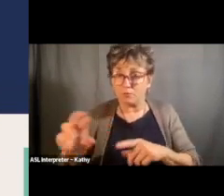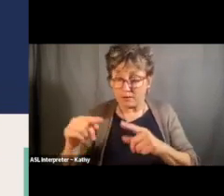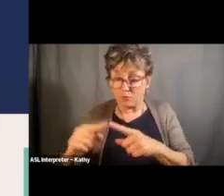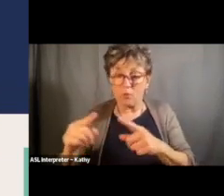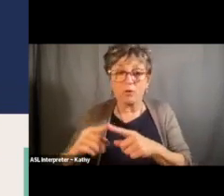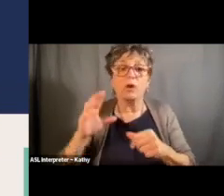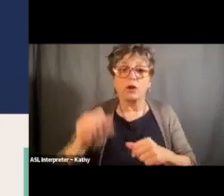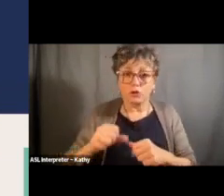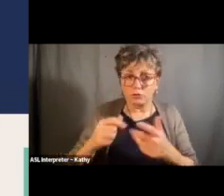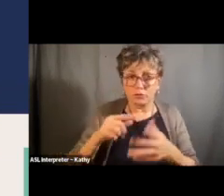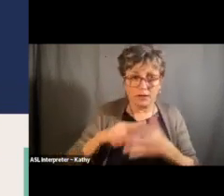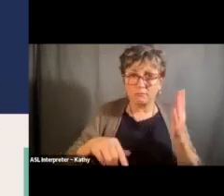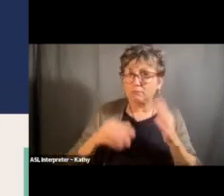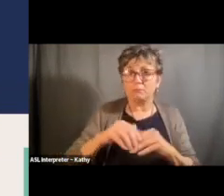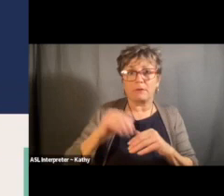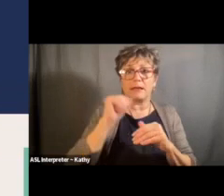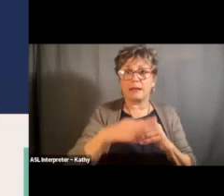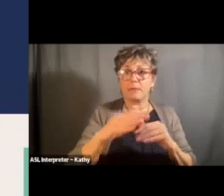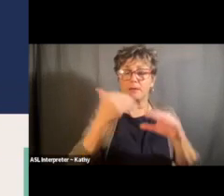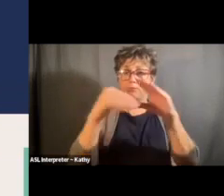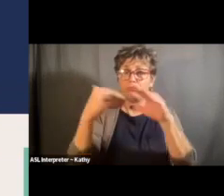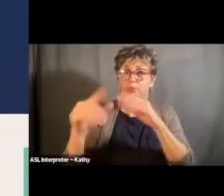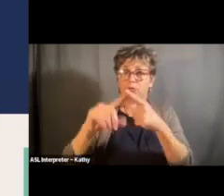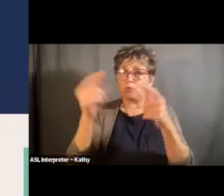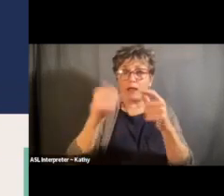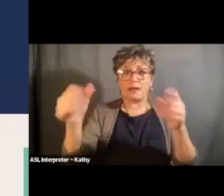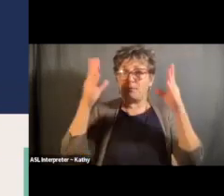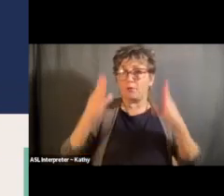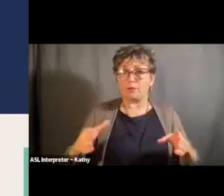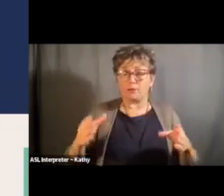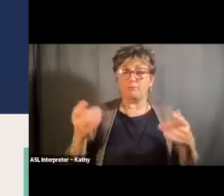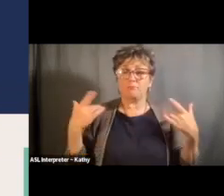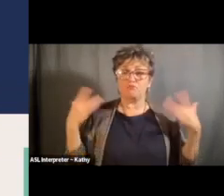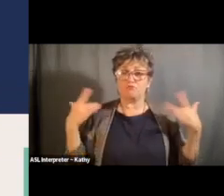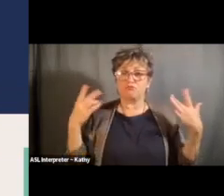your data with whomever you want. HIPAA has nothing to do with that. You can edit, which